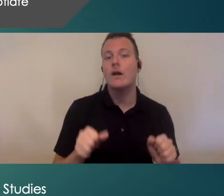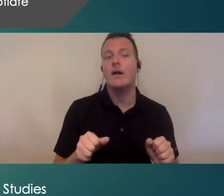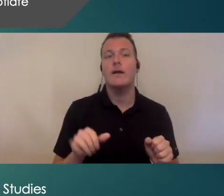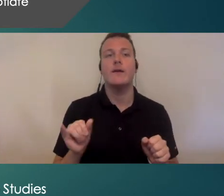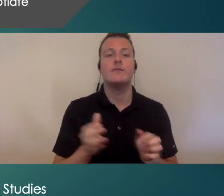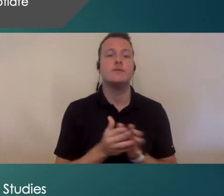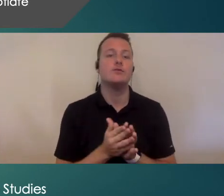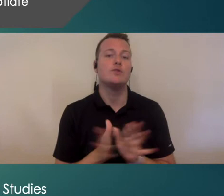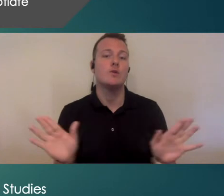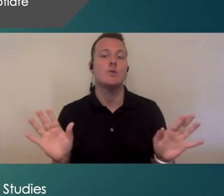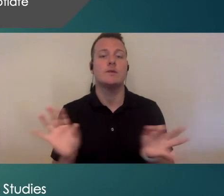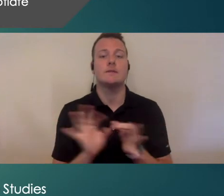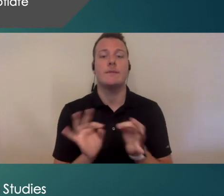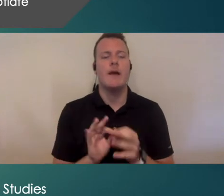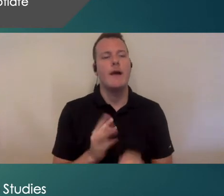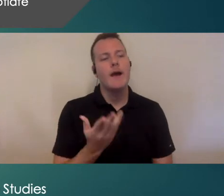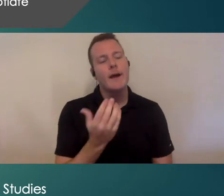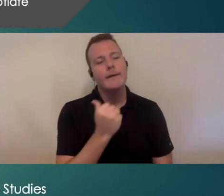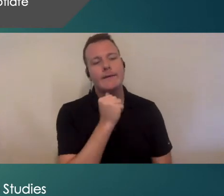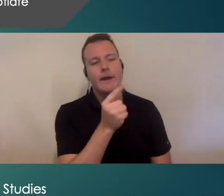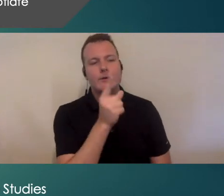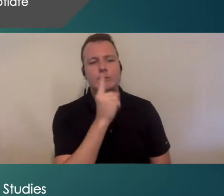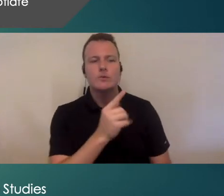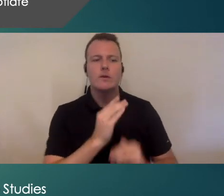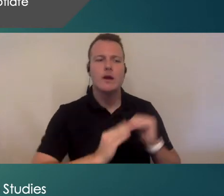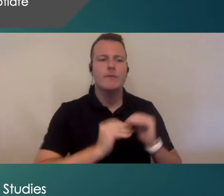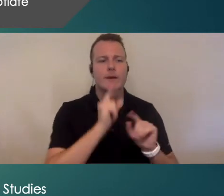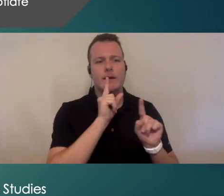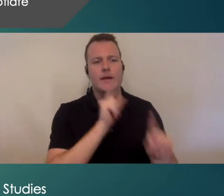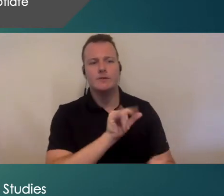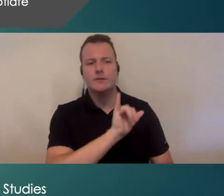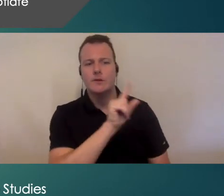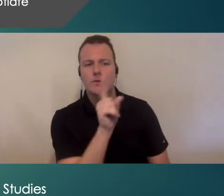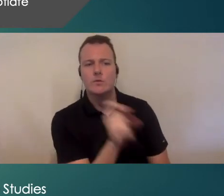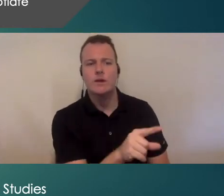statements of, you know, 'I'm not sure I feel comfortable answering that' or you